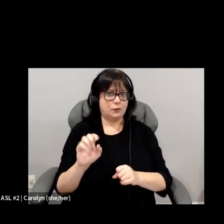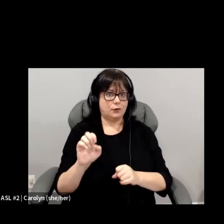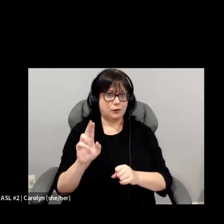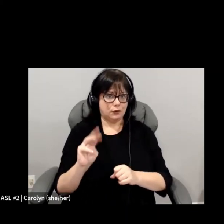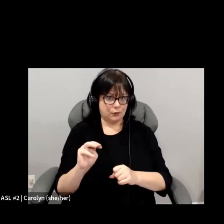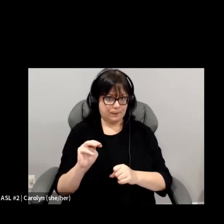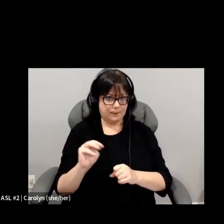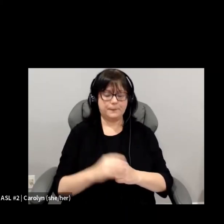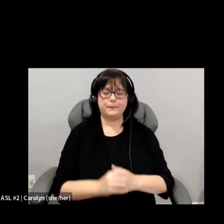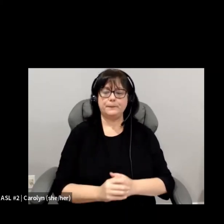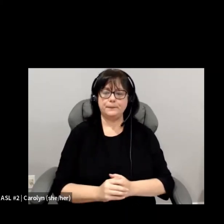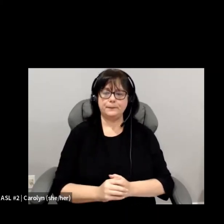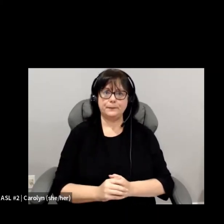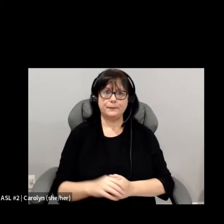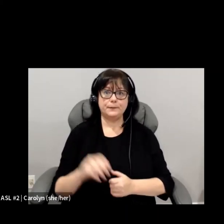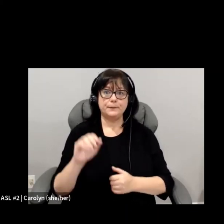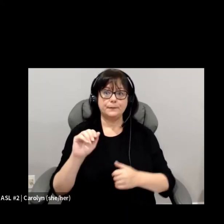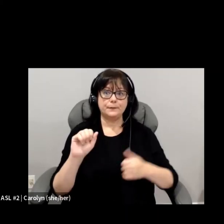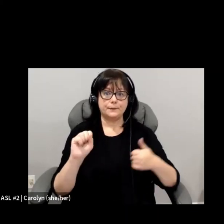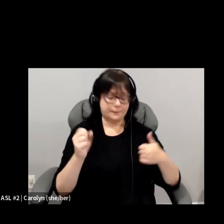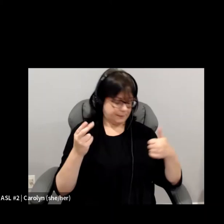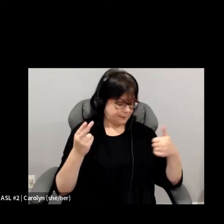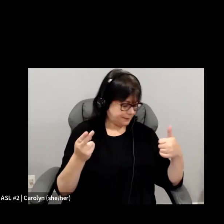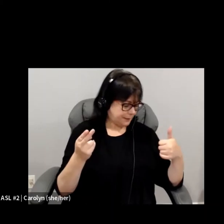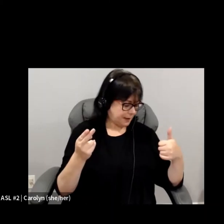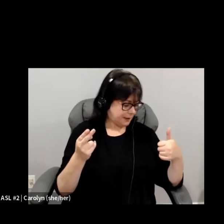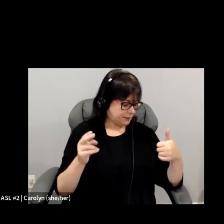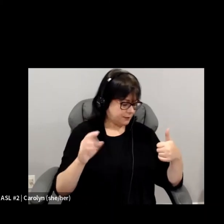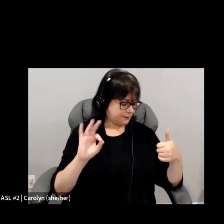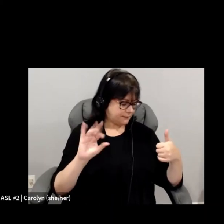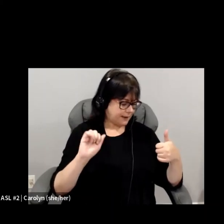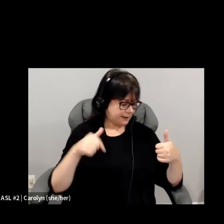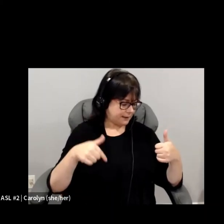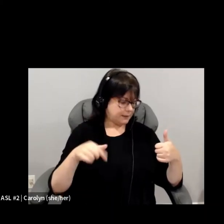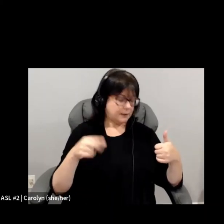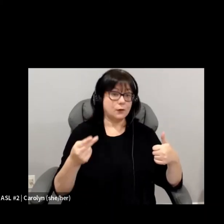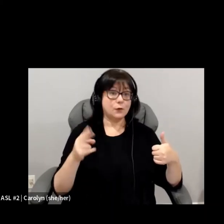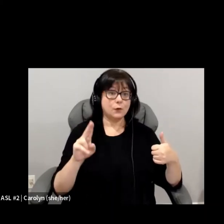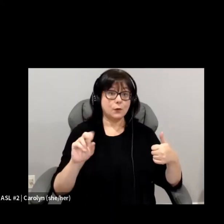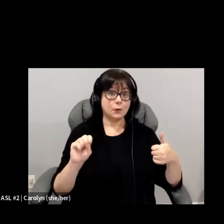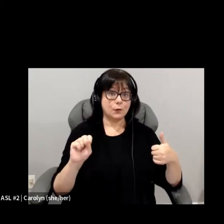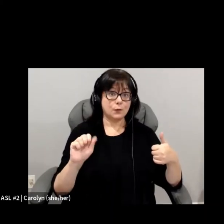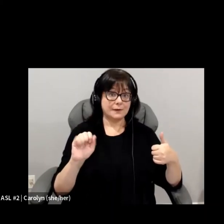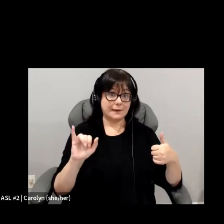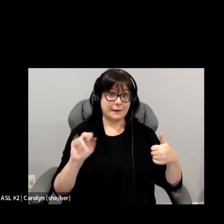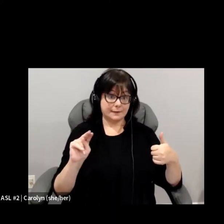ASHFAQ HUSSAIN.